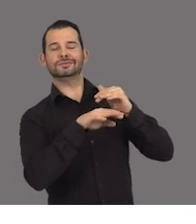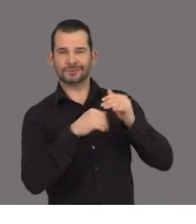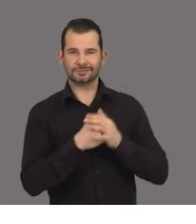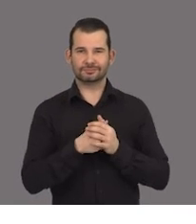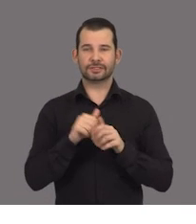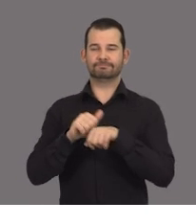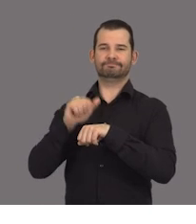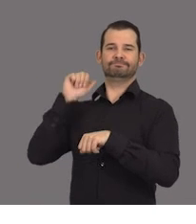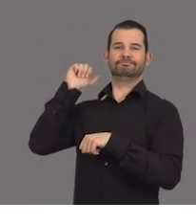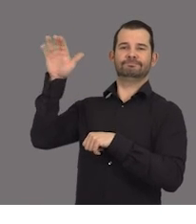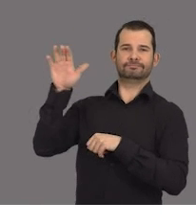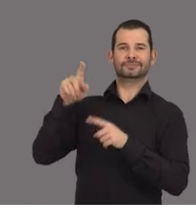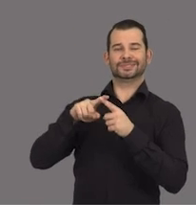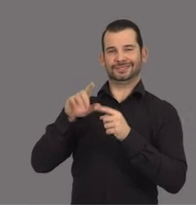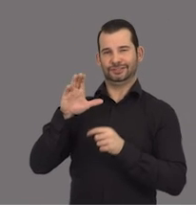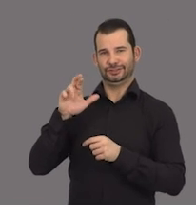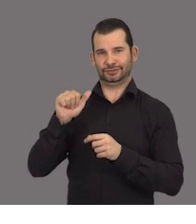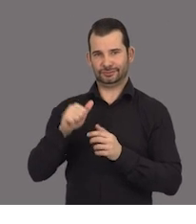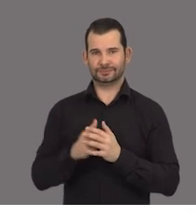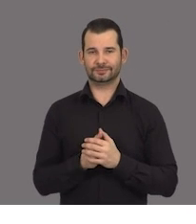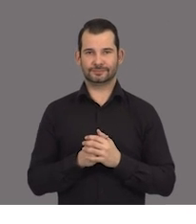Access, and sending it to the CRA.